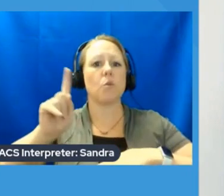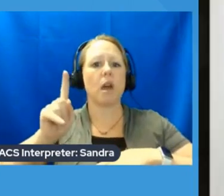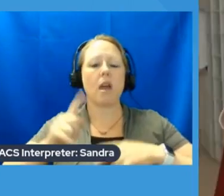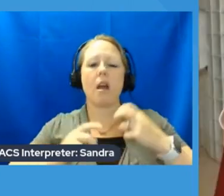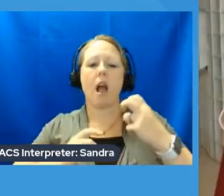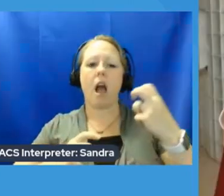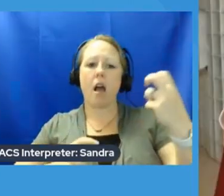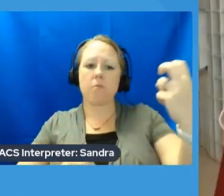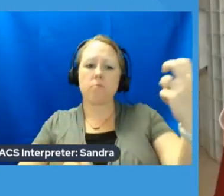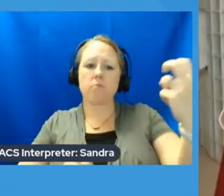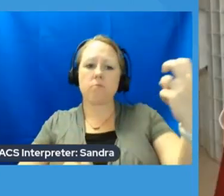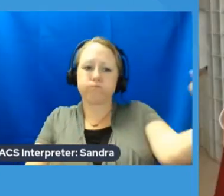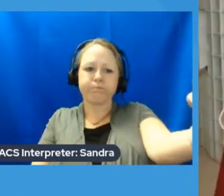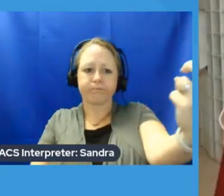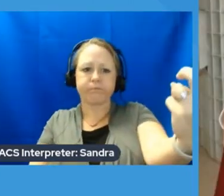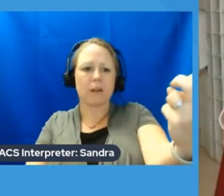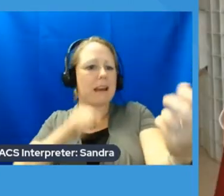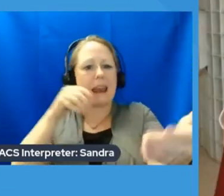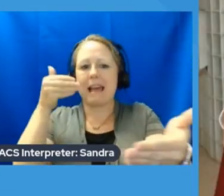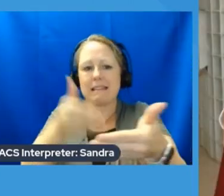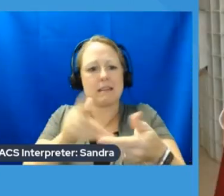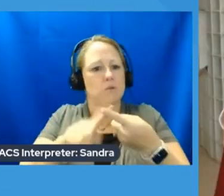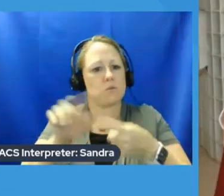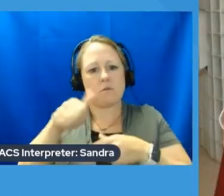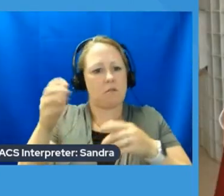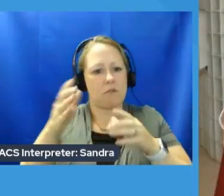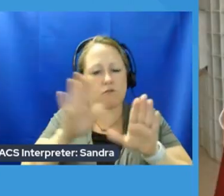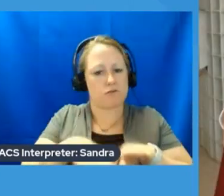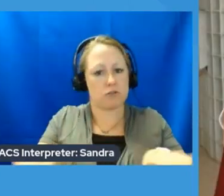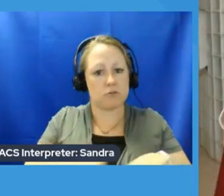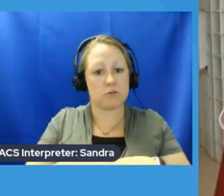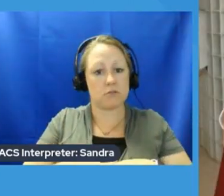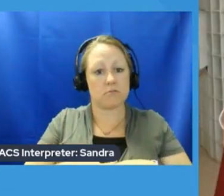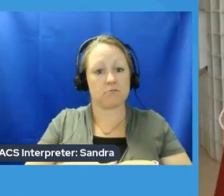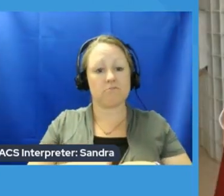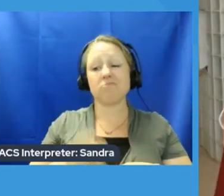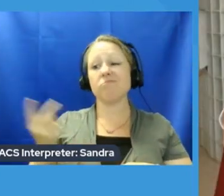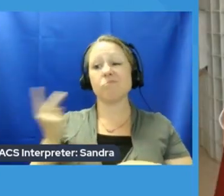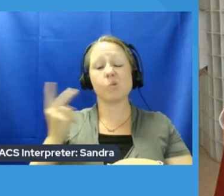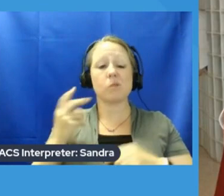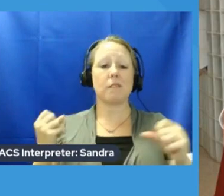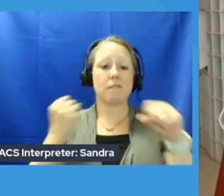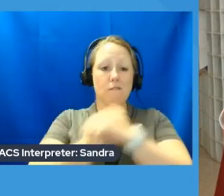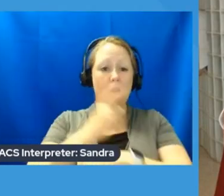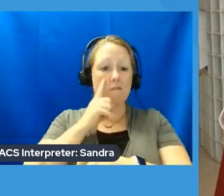But we fought for inclusion. And my son is the epitome of resilience.